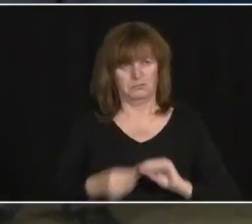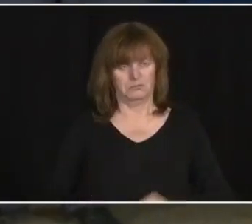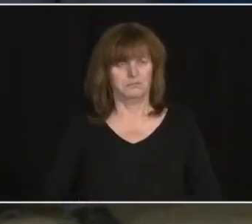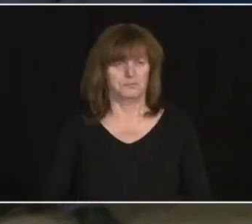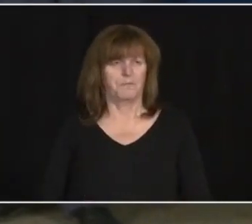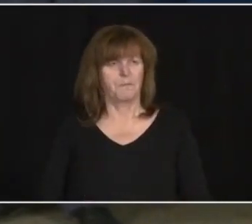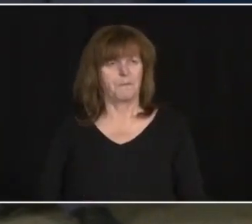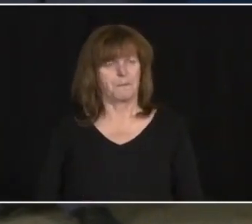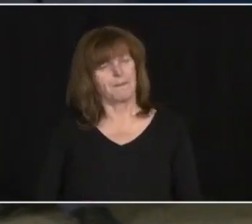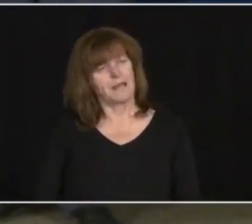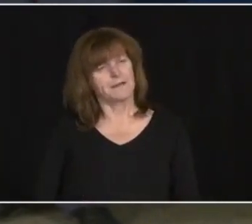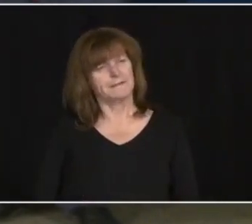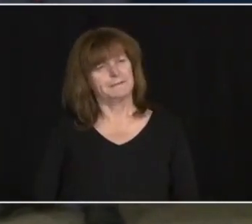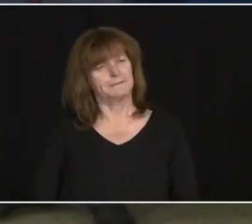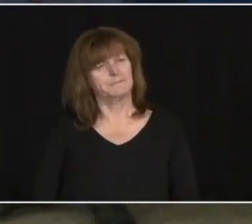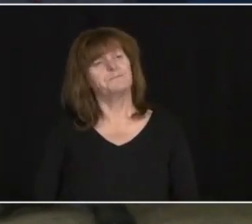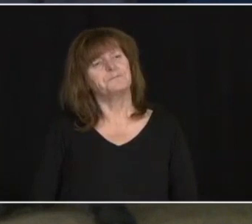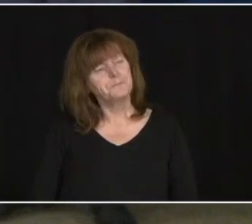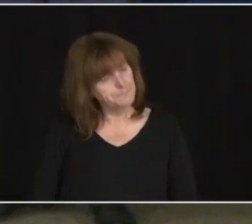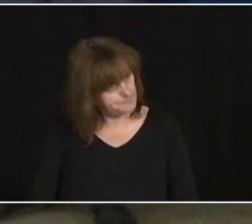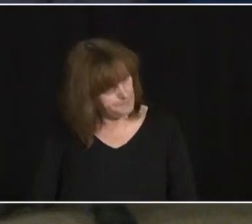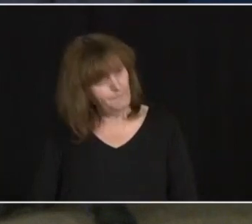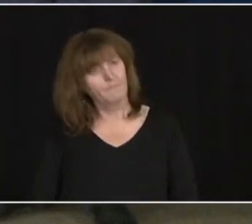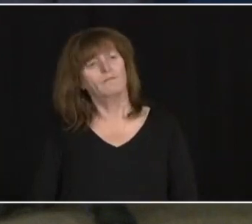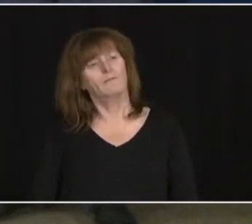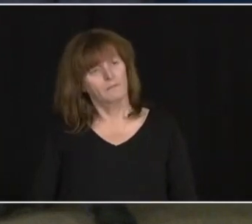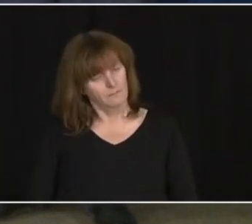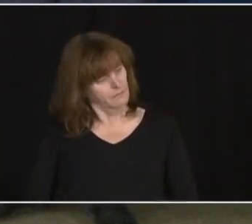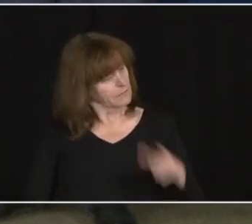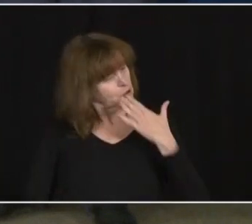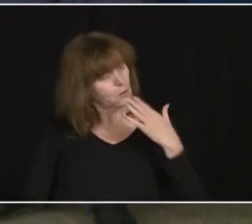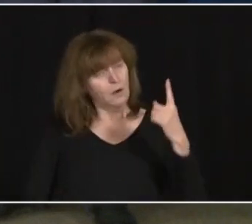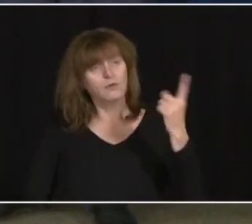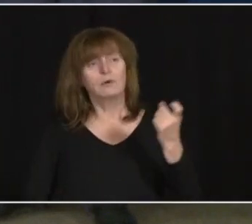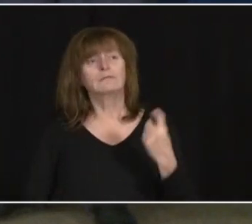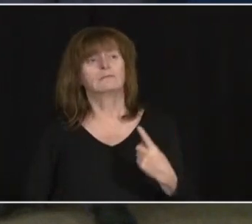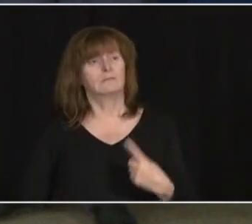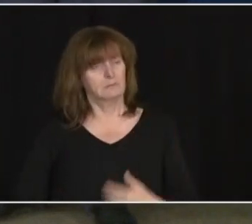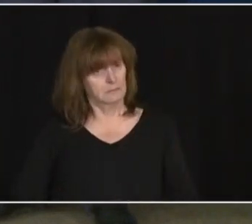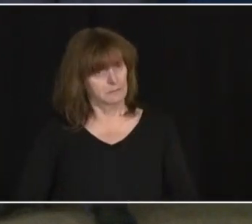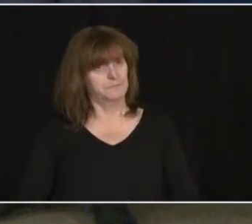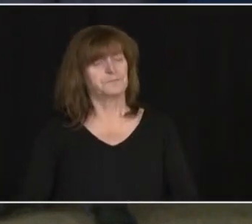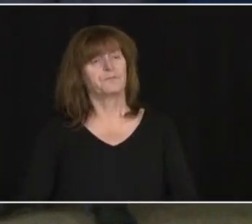I will pass this over to Dr. Williams. Thank you. Thank you for the question. And I've explained in some media events I had before.